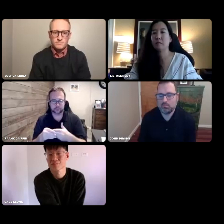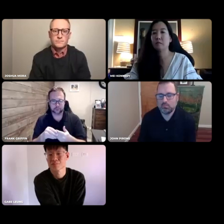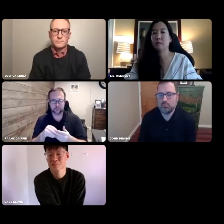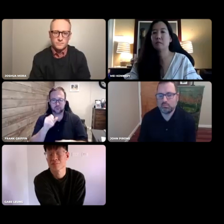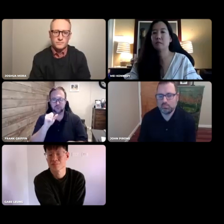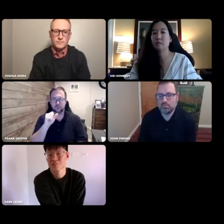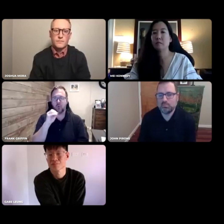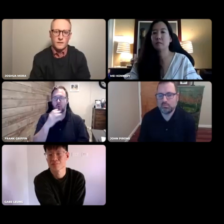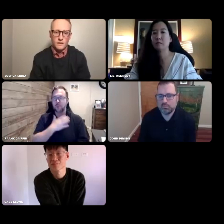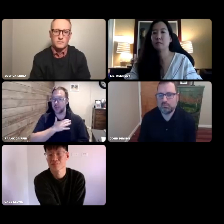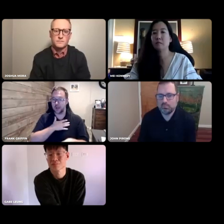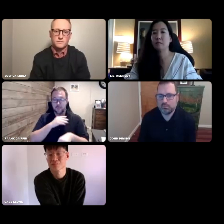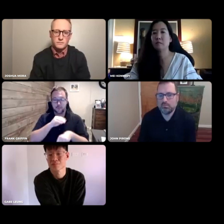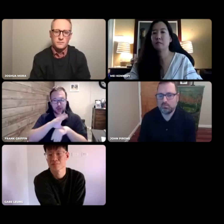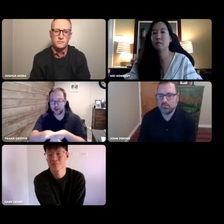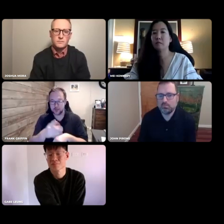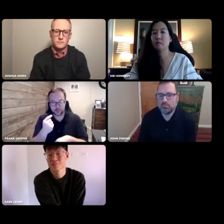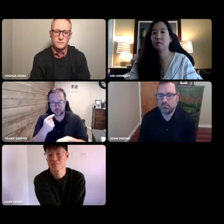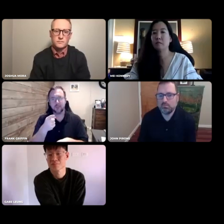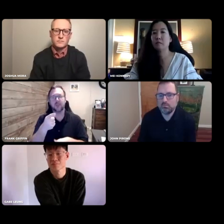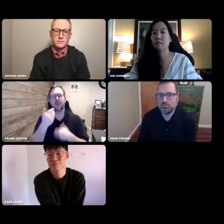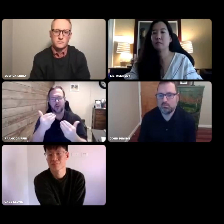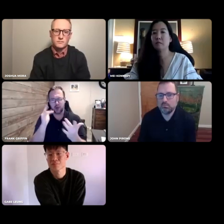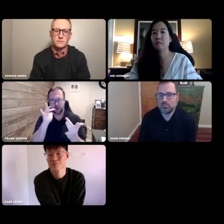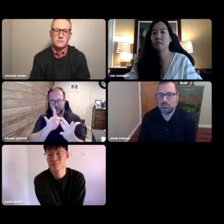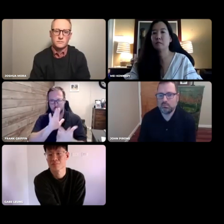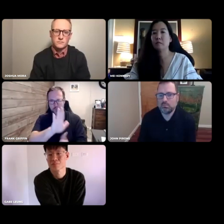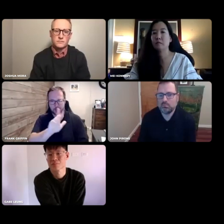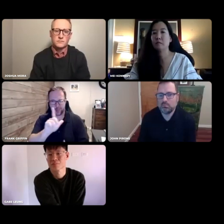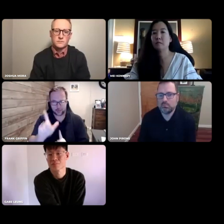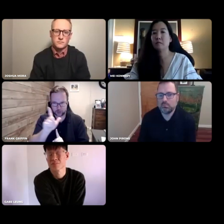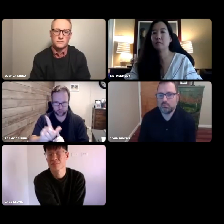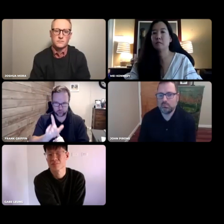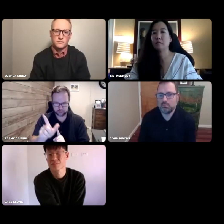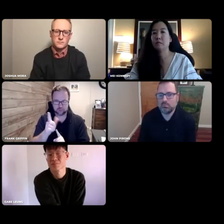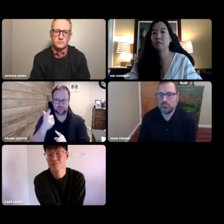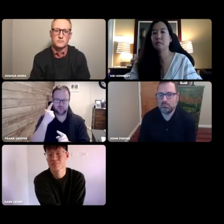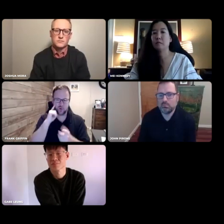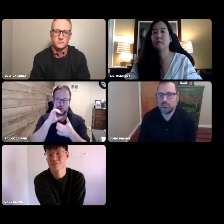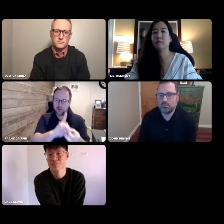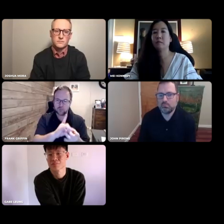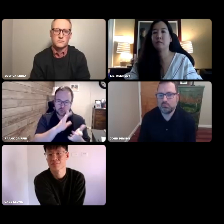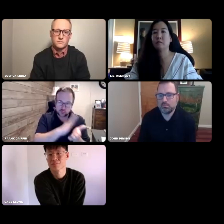now. It's a groundbreaking situation we're in. I think they'll be more flexible.